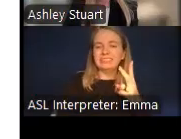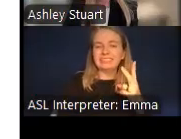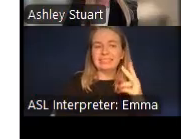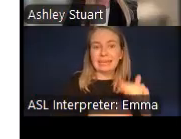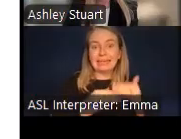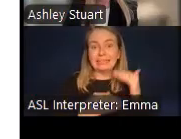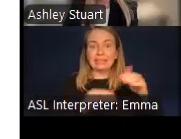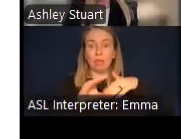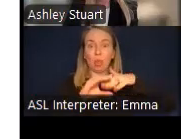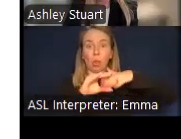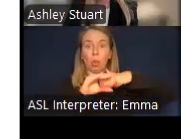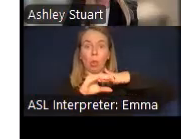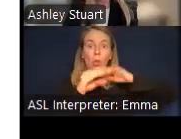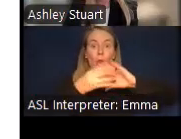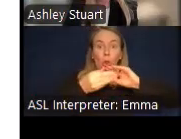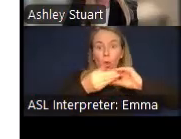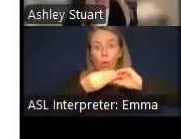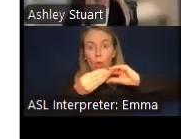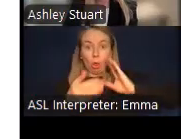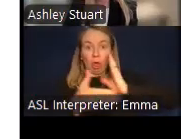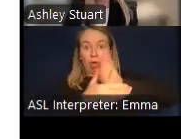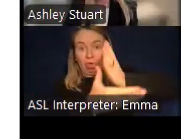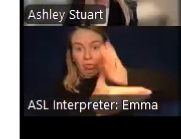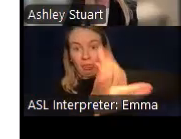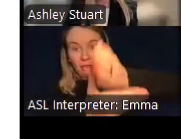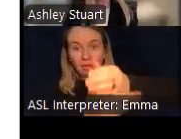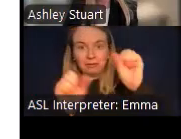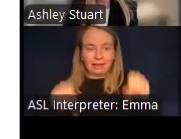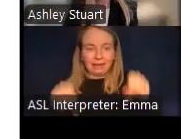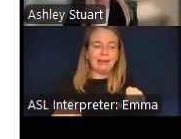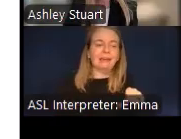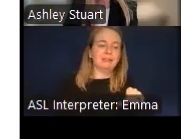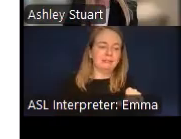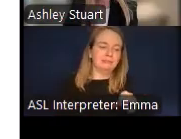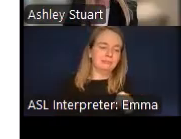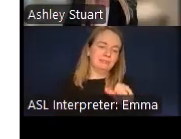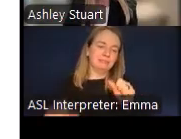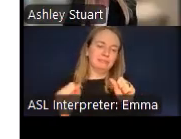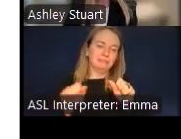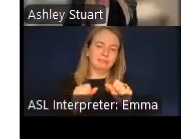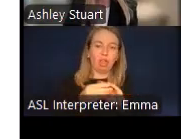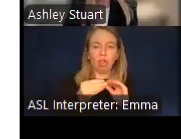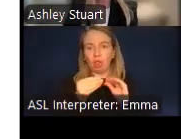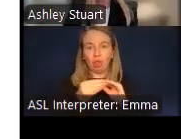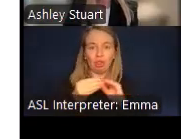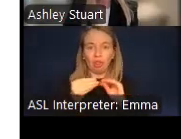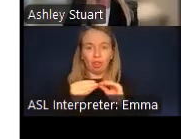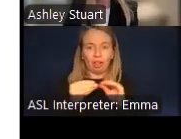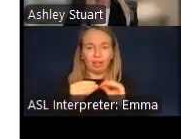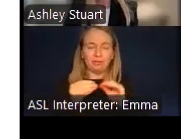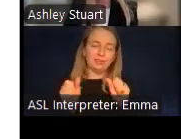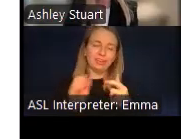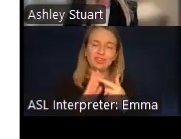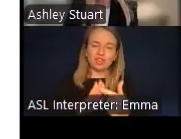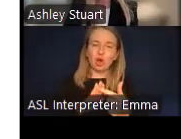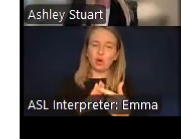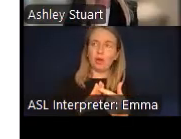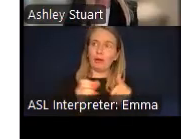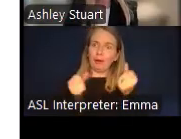or interrupting during the stage which can be reflective of these gains that they've made in their expressive language skills,